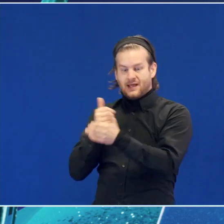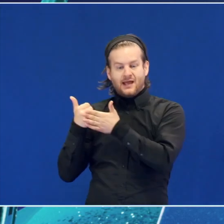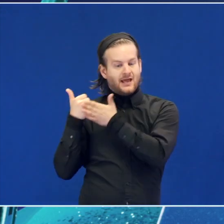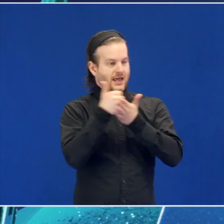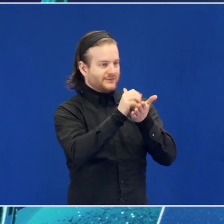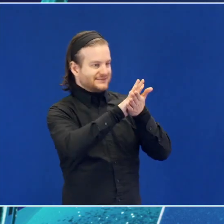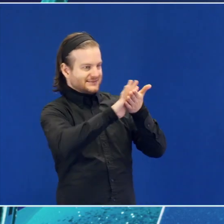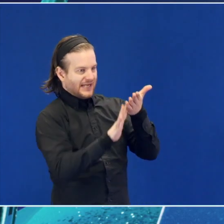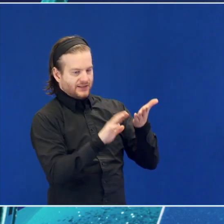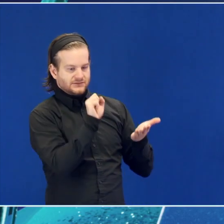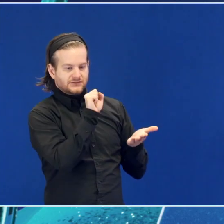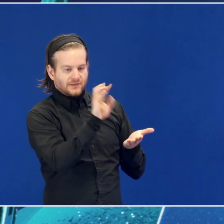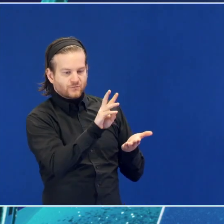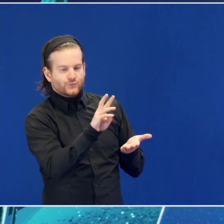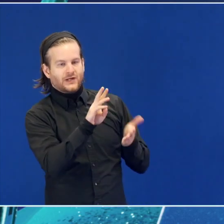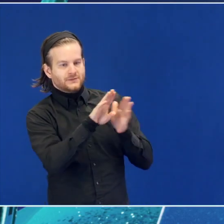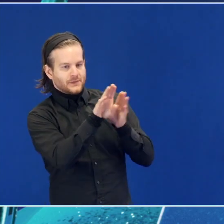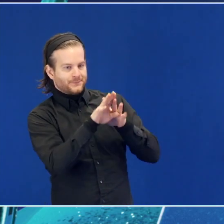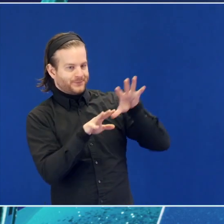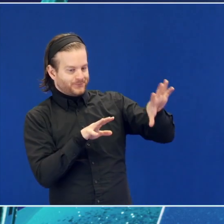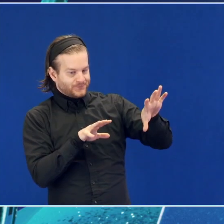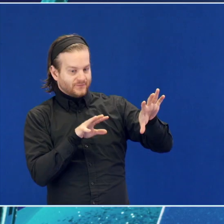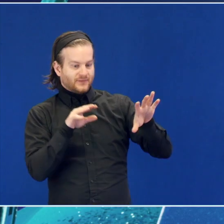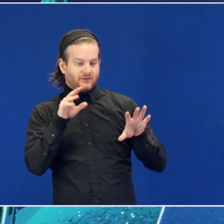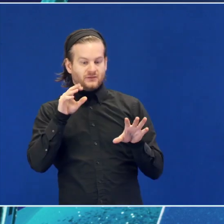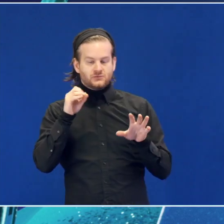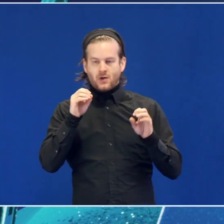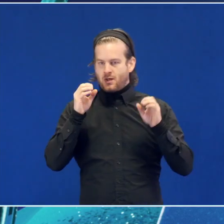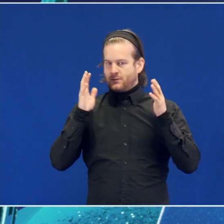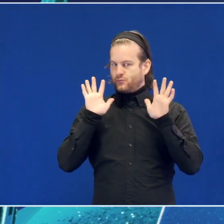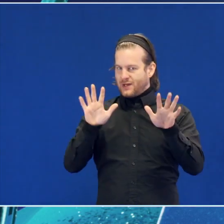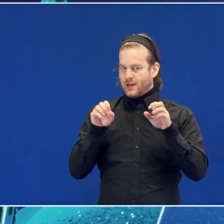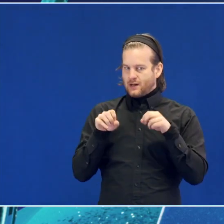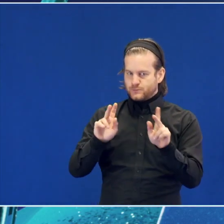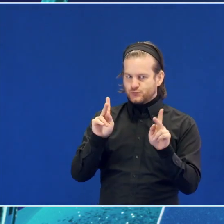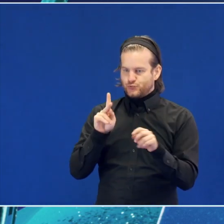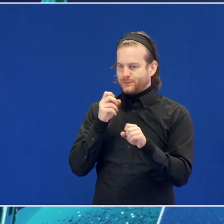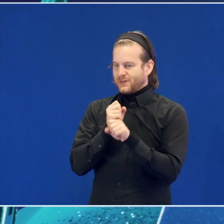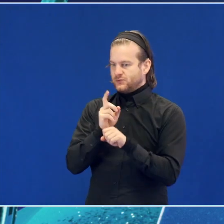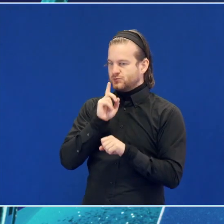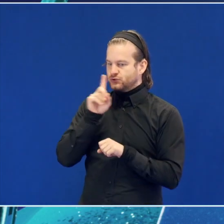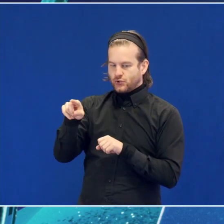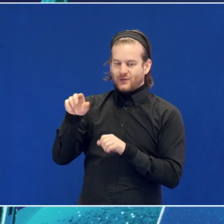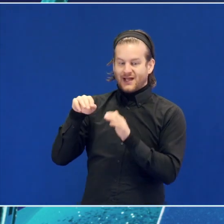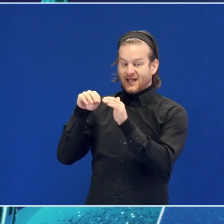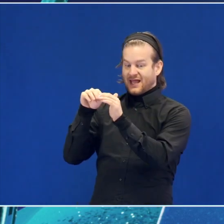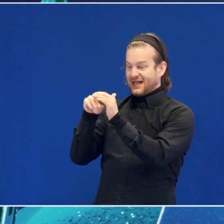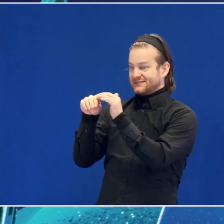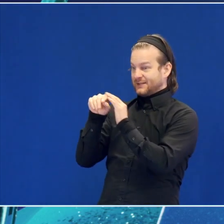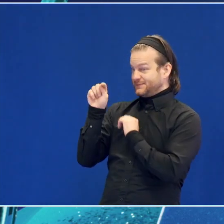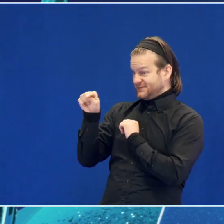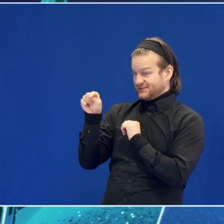So if you hear those keywords, jump on it and find out how you can get involved in making those harnesses